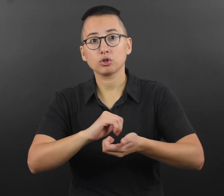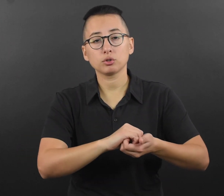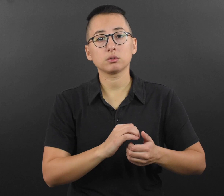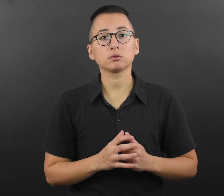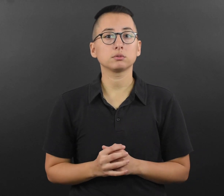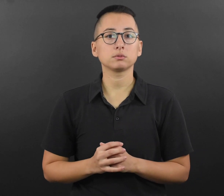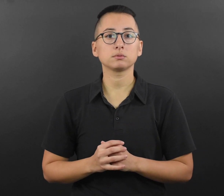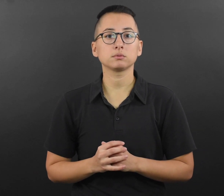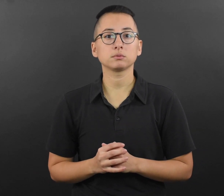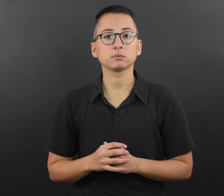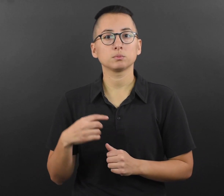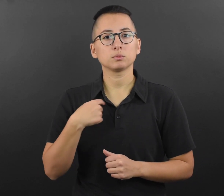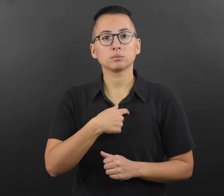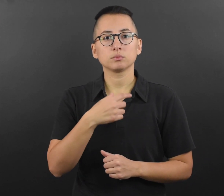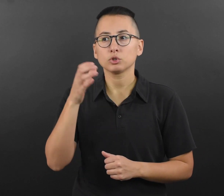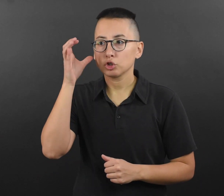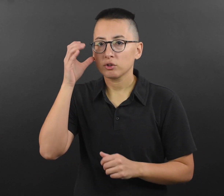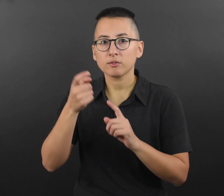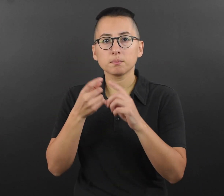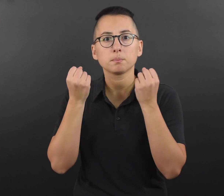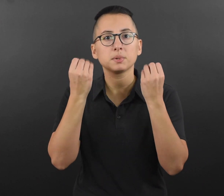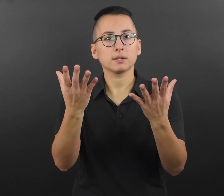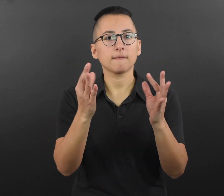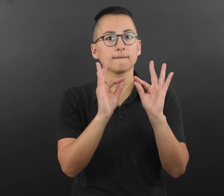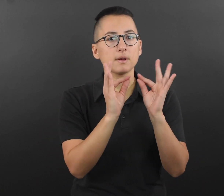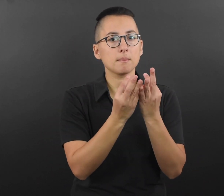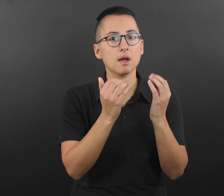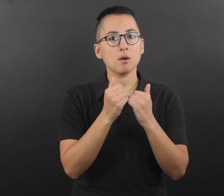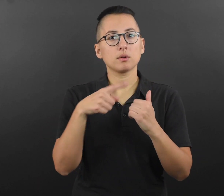We've heard from so many families how appreciative they are for this opportunity.”